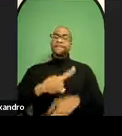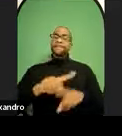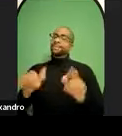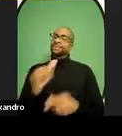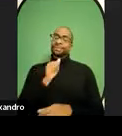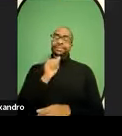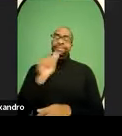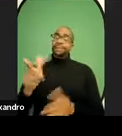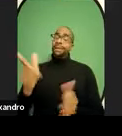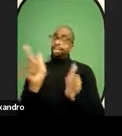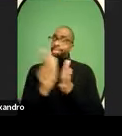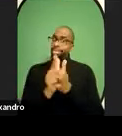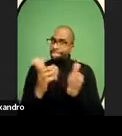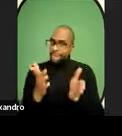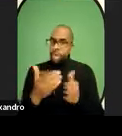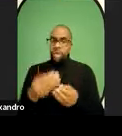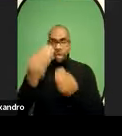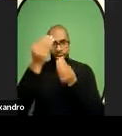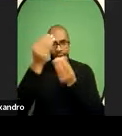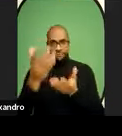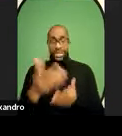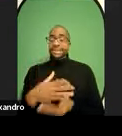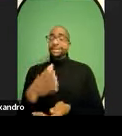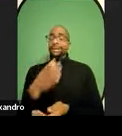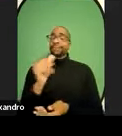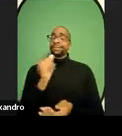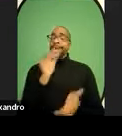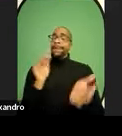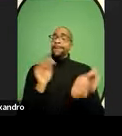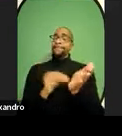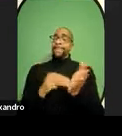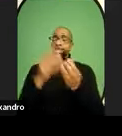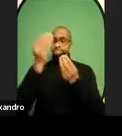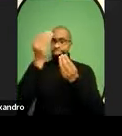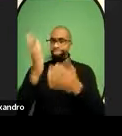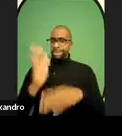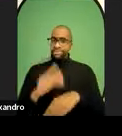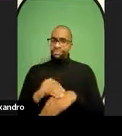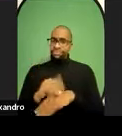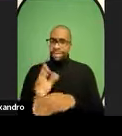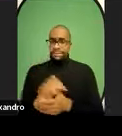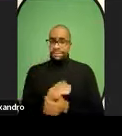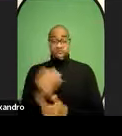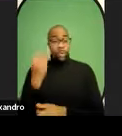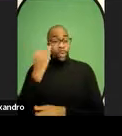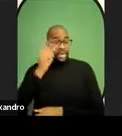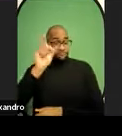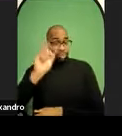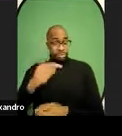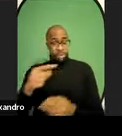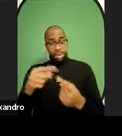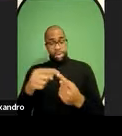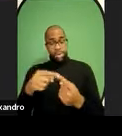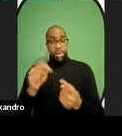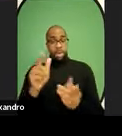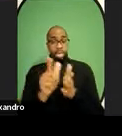What we present should not be considered either legal considered either legal or medical advice. kind. If you need